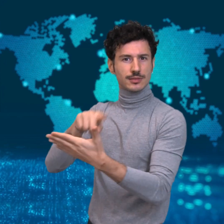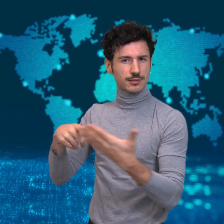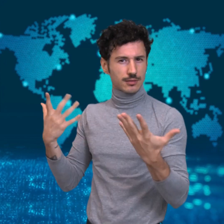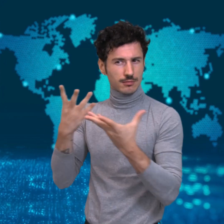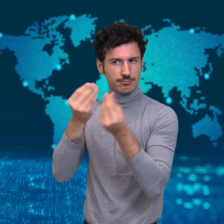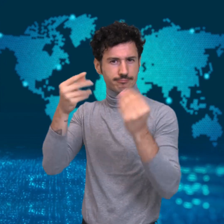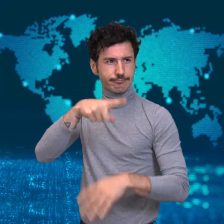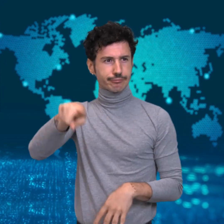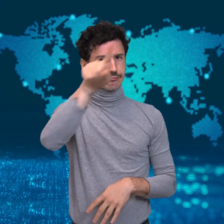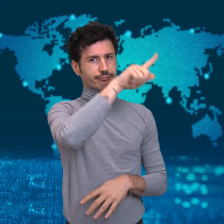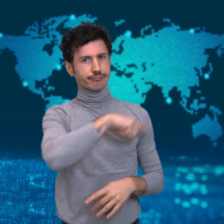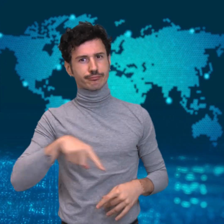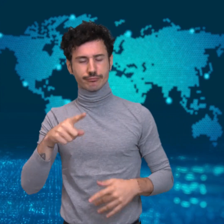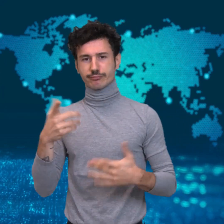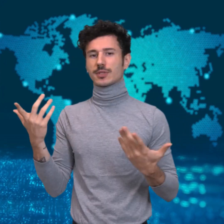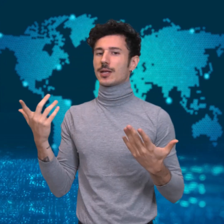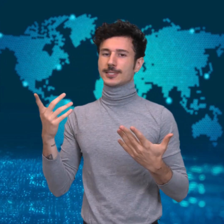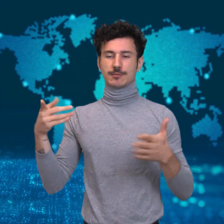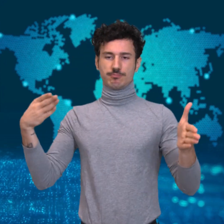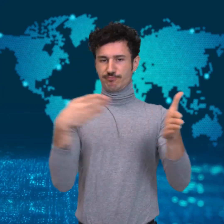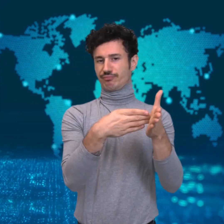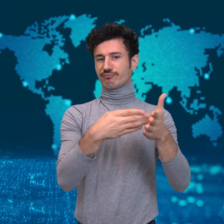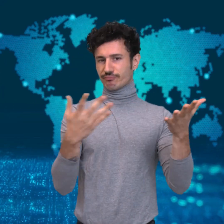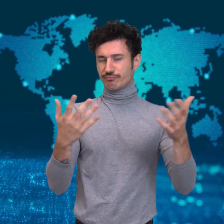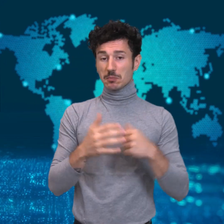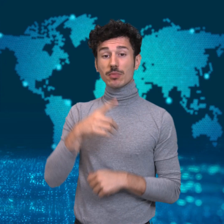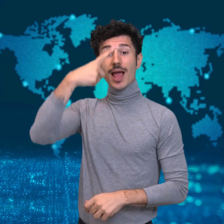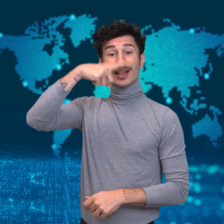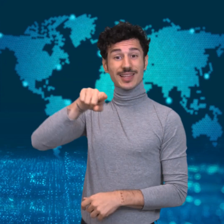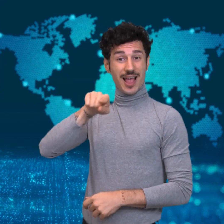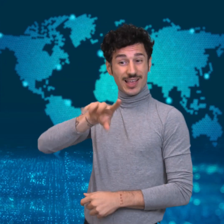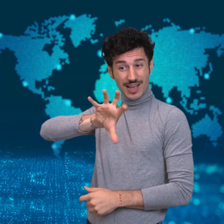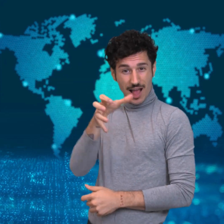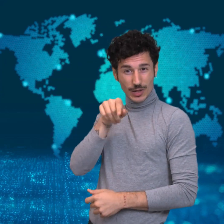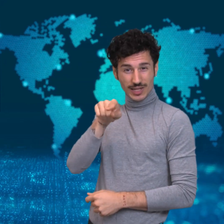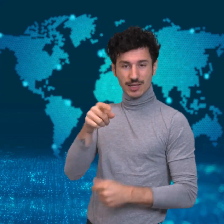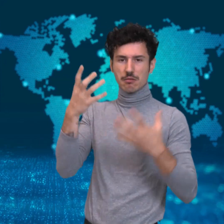hotel reviews and reservation cancellations.